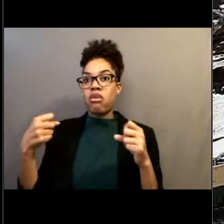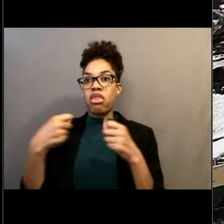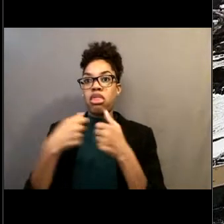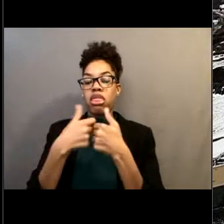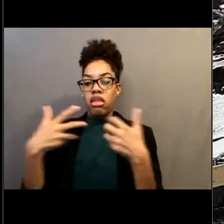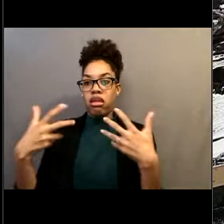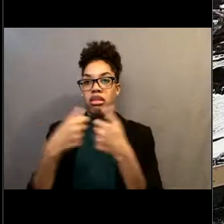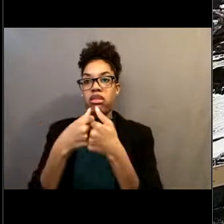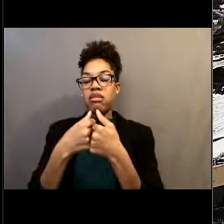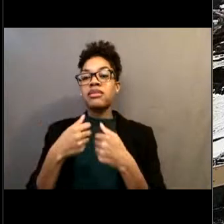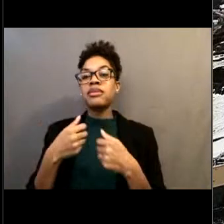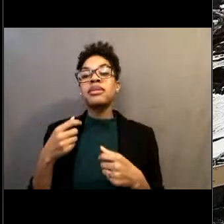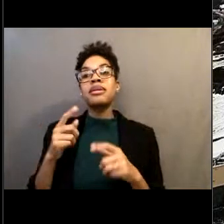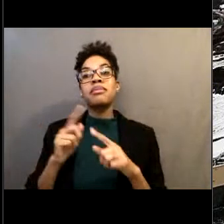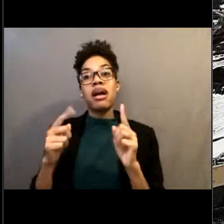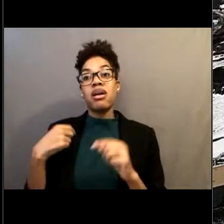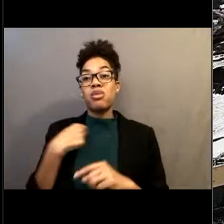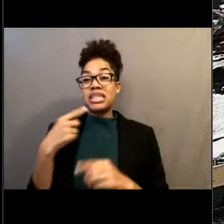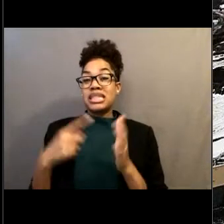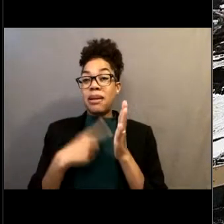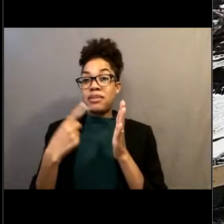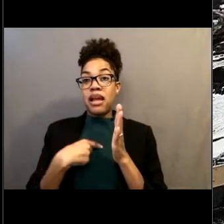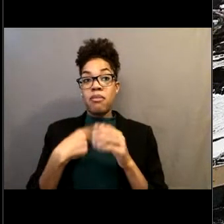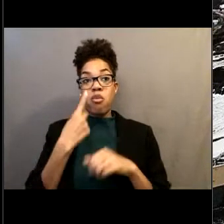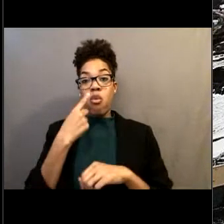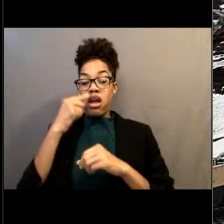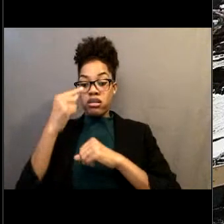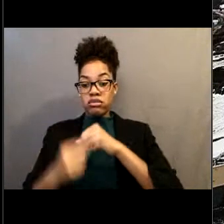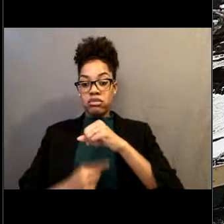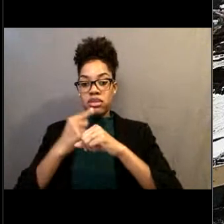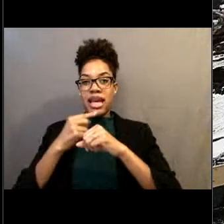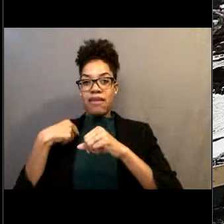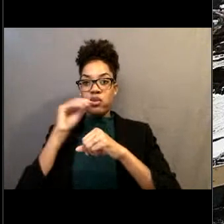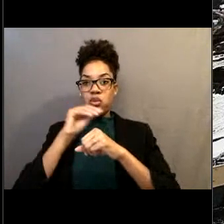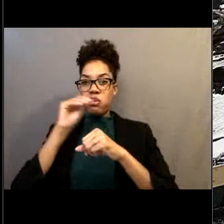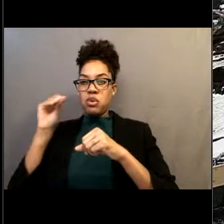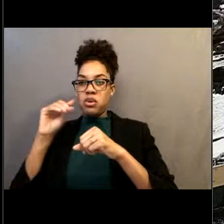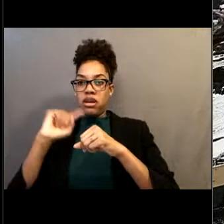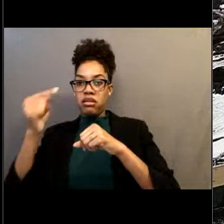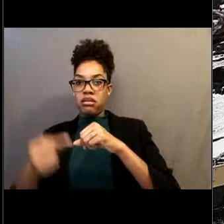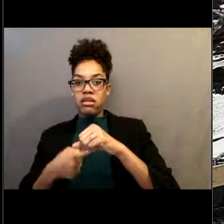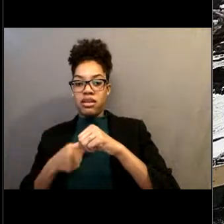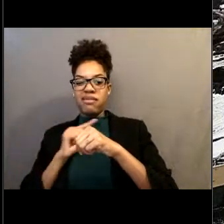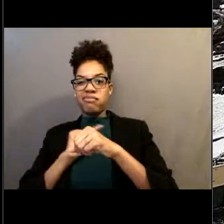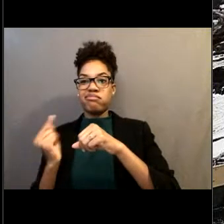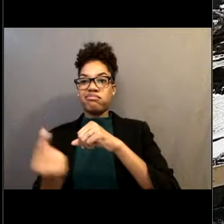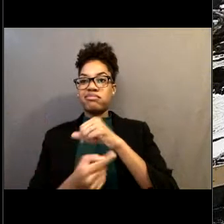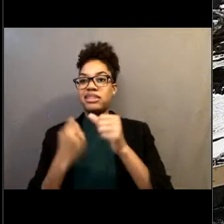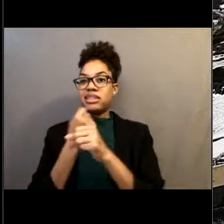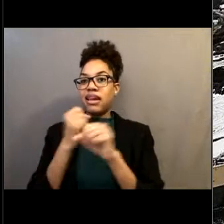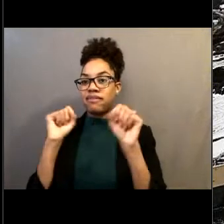or reduce the probability of us impacting another satellite. It is a fantastic question and I hope somebody that's listening here can try to think